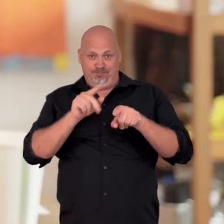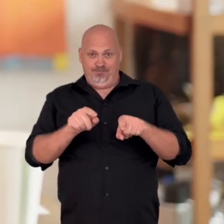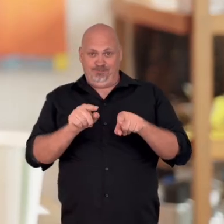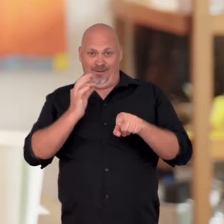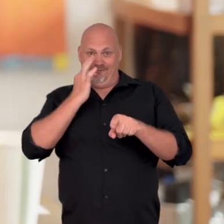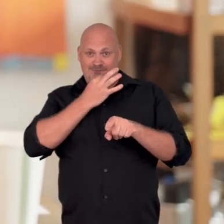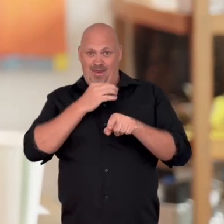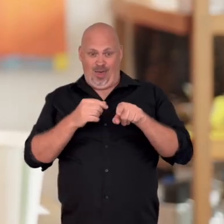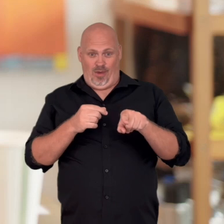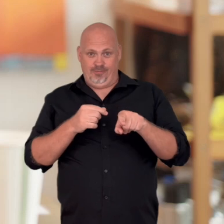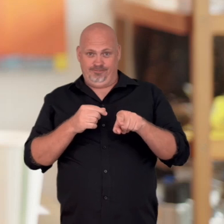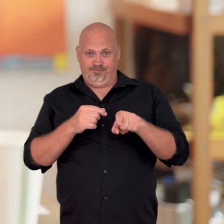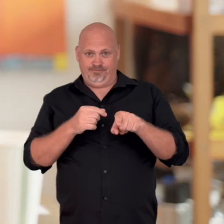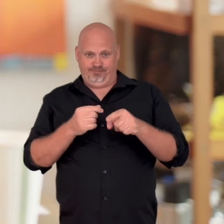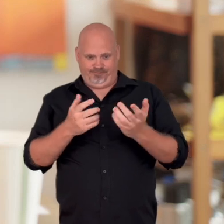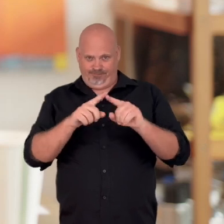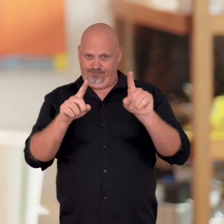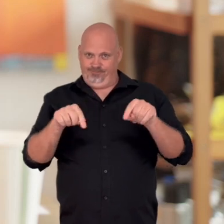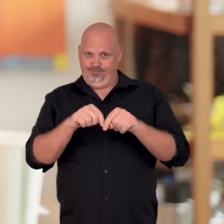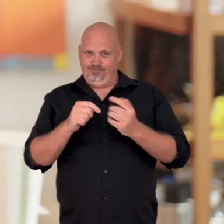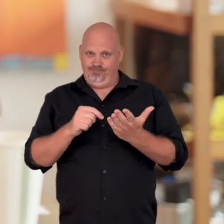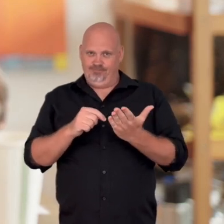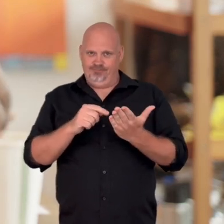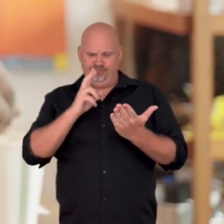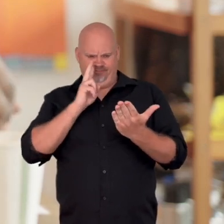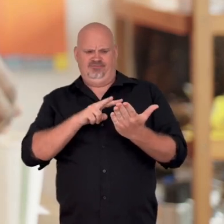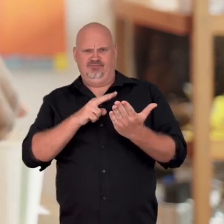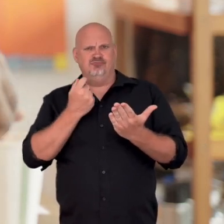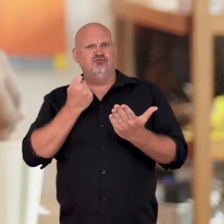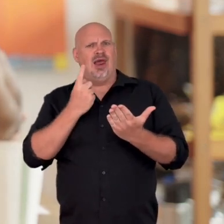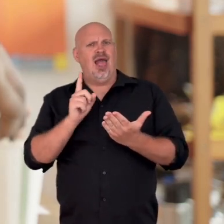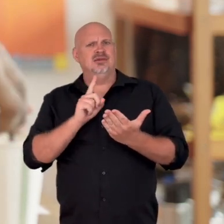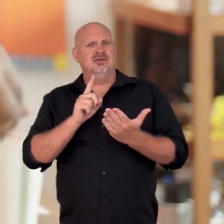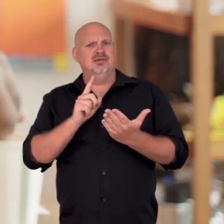realize that this fresh coat we did is synonymous